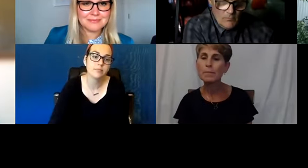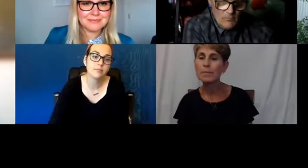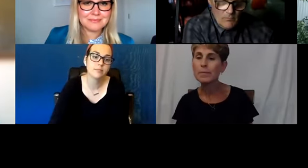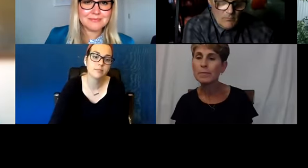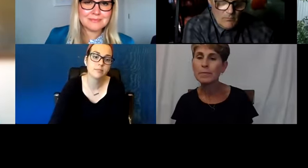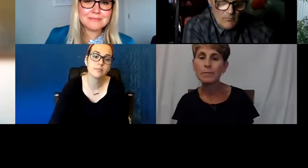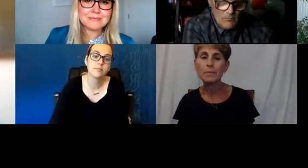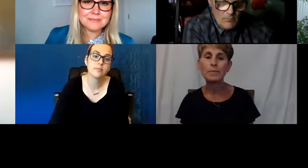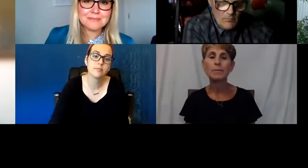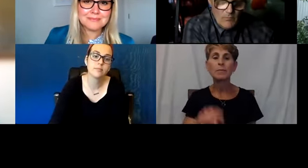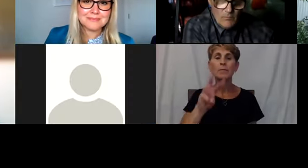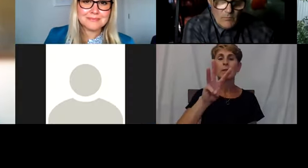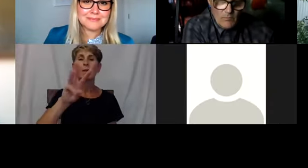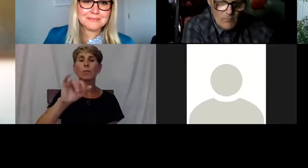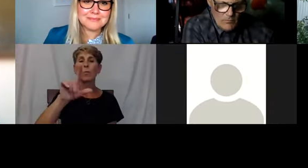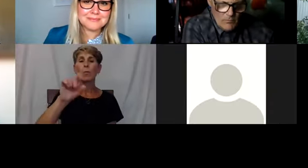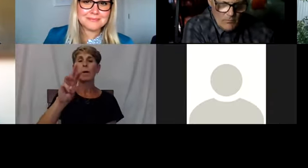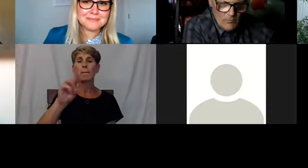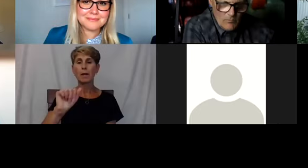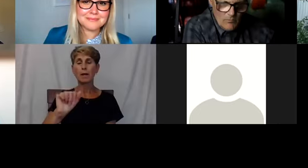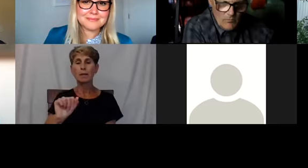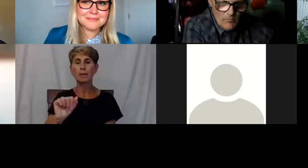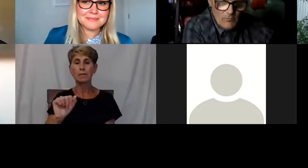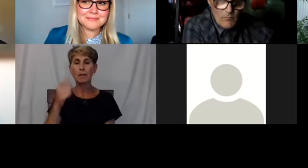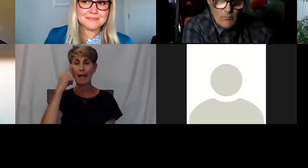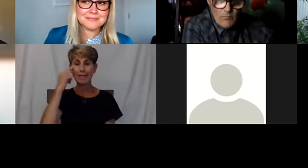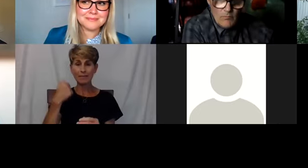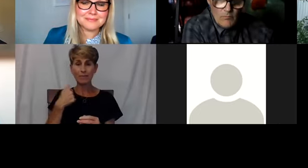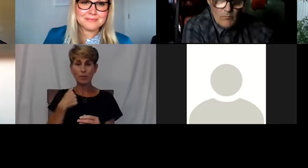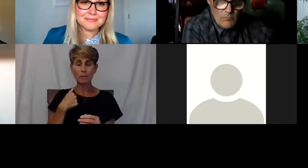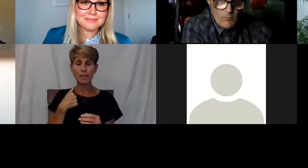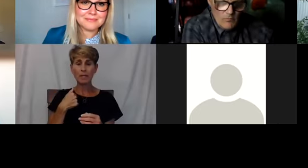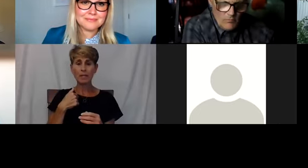I mean, I think for me it's really important